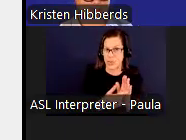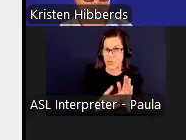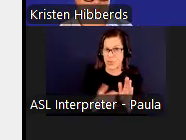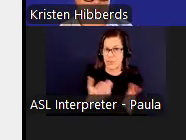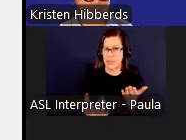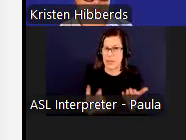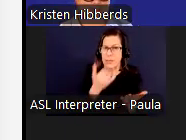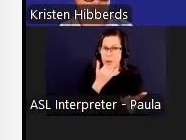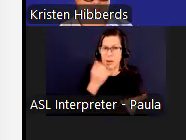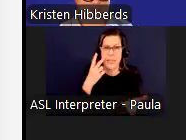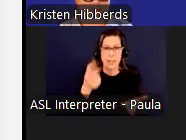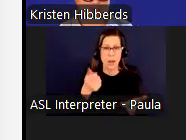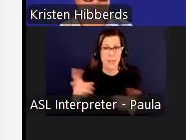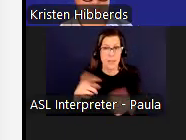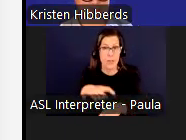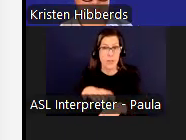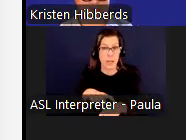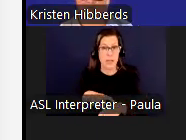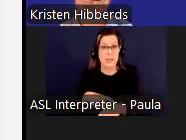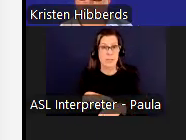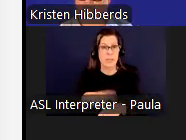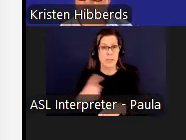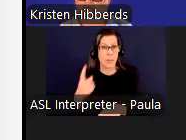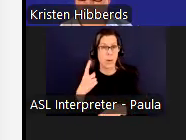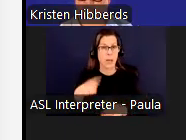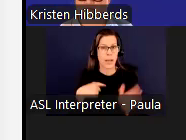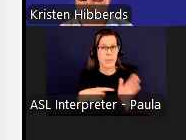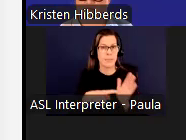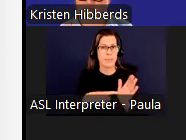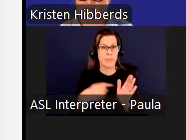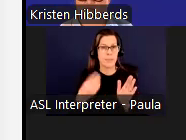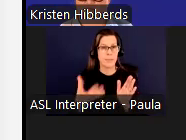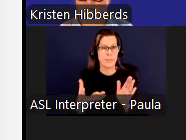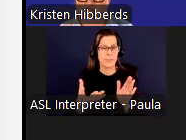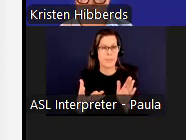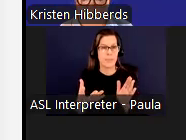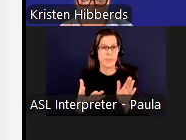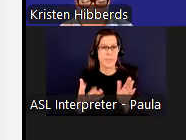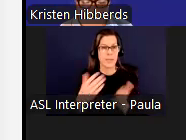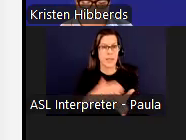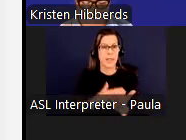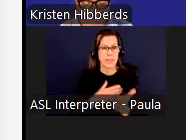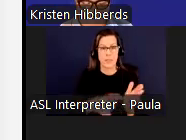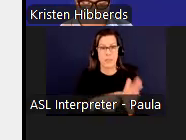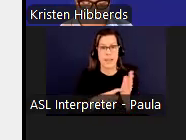I saw it a couple times. The one in particular I'm bringing up here though is the list of mandatory